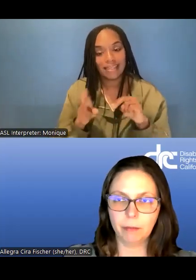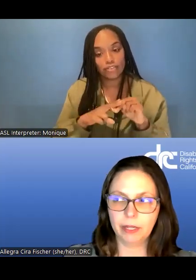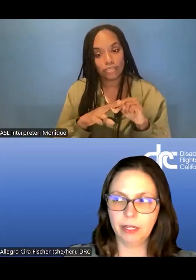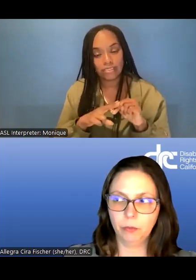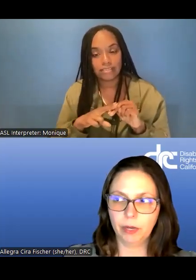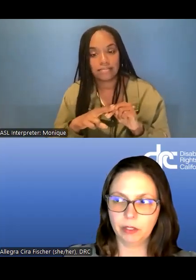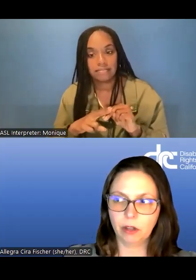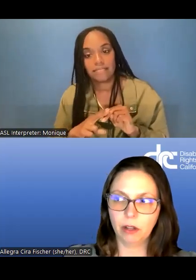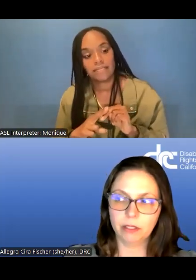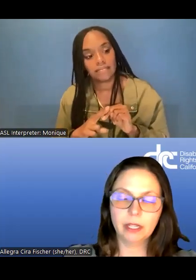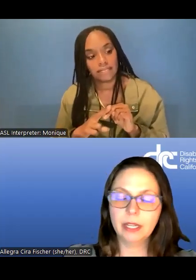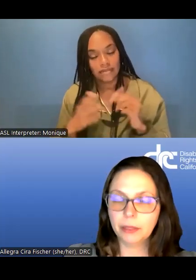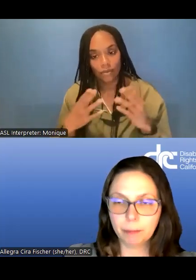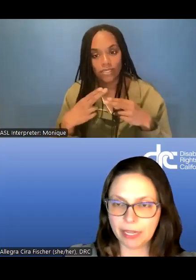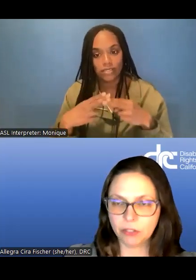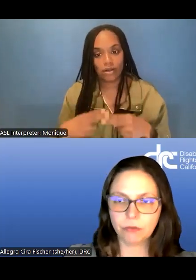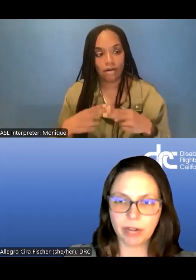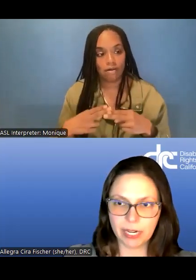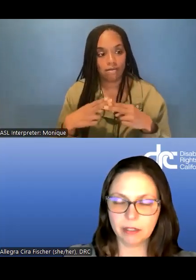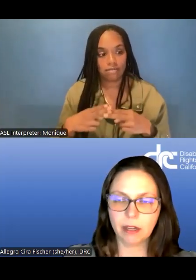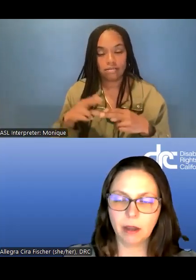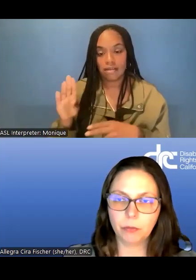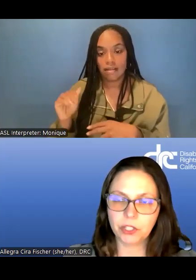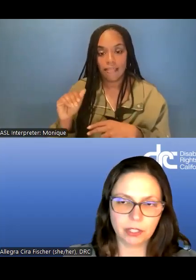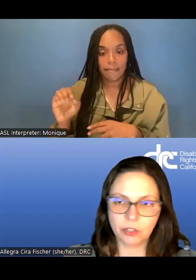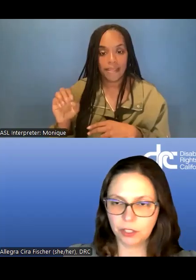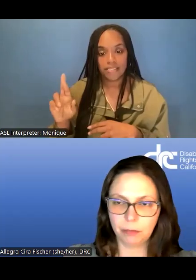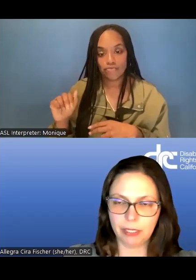in what is called the base rate, which essentially means